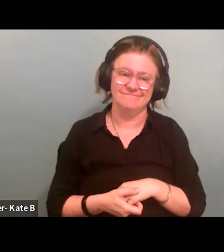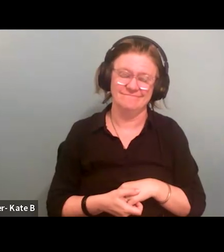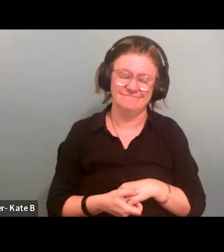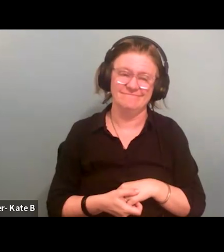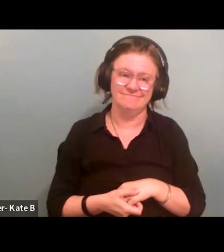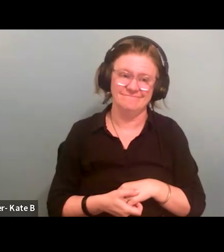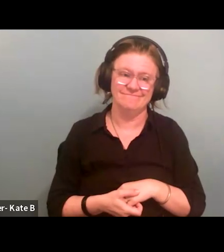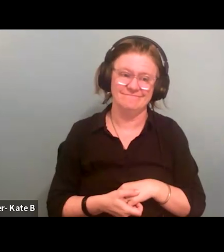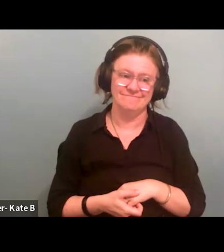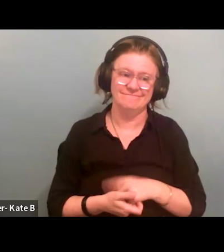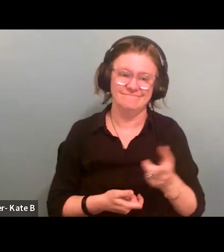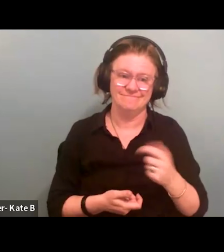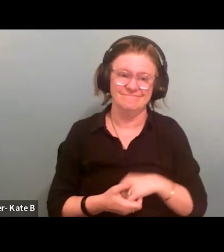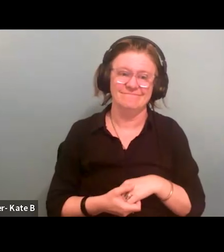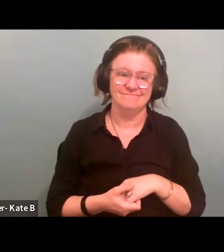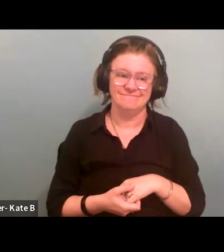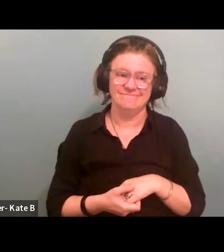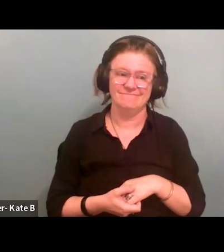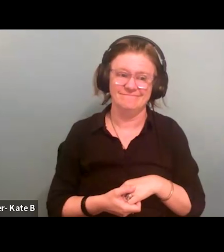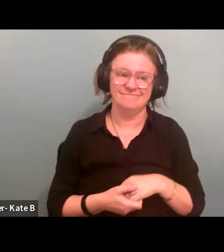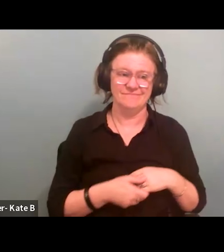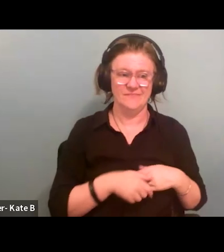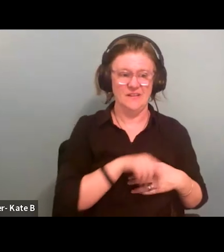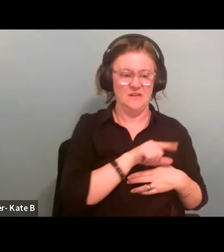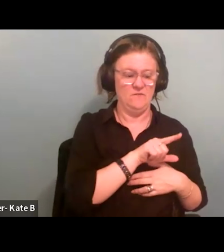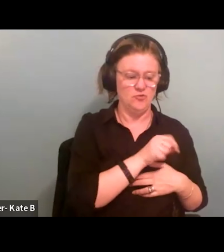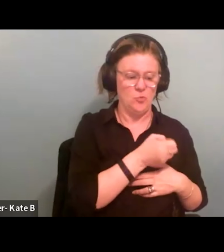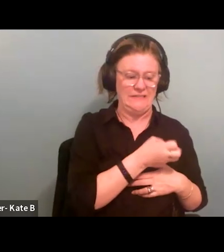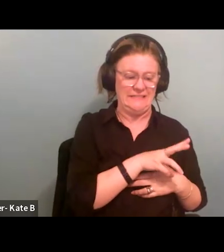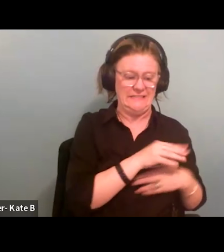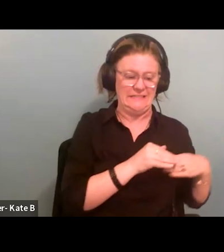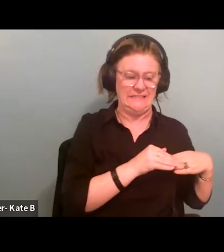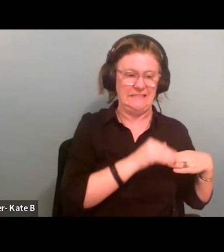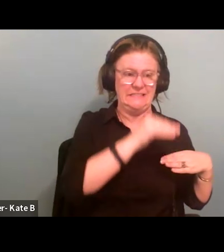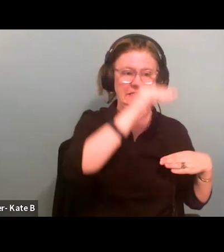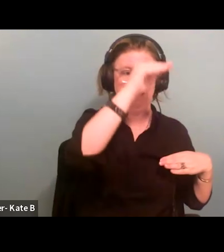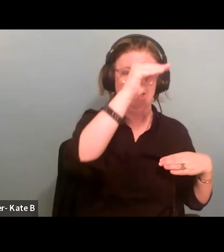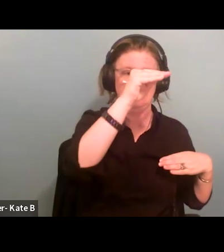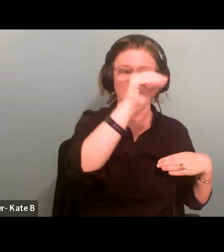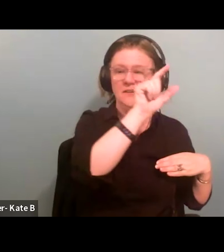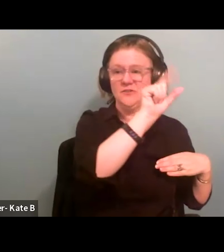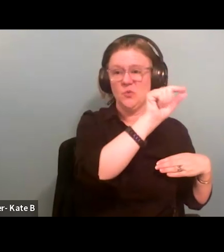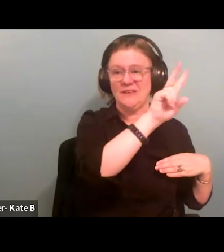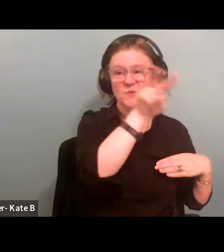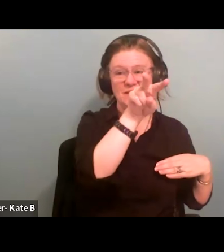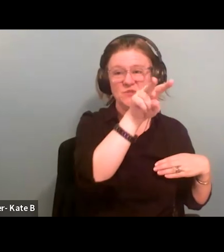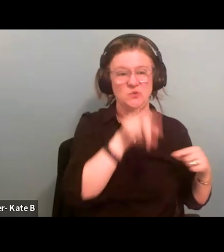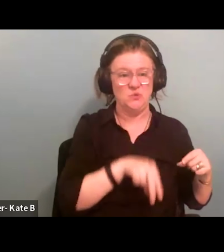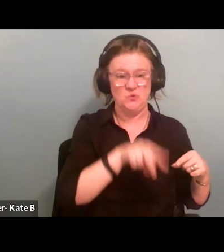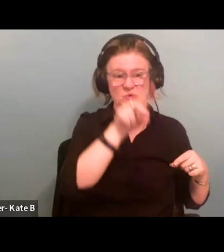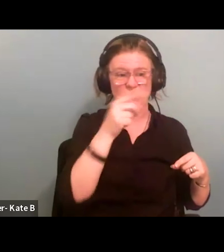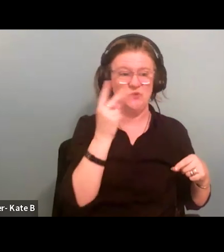You see on the slide, from 2016, we used to get 28,633 reports across the entire state